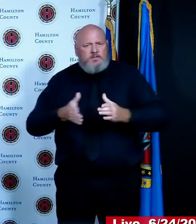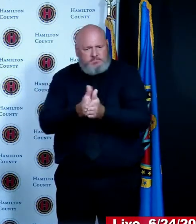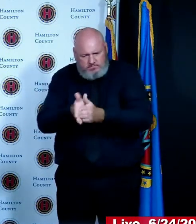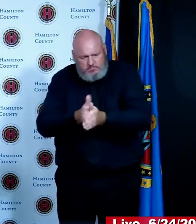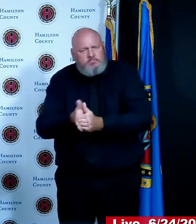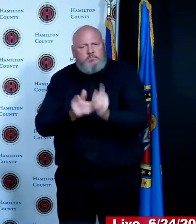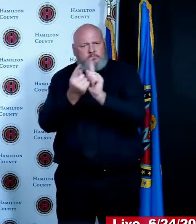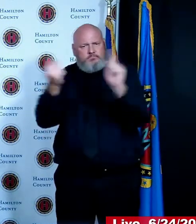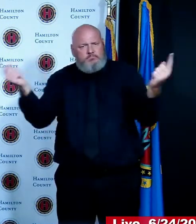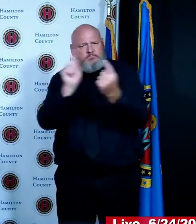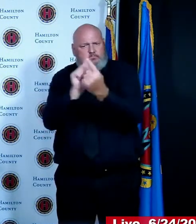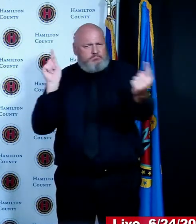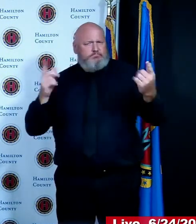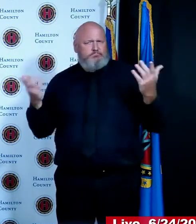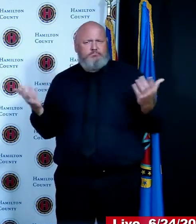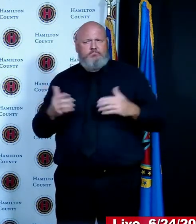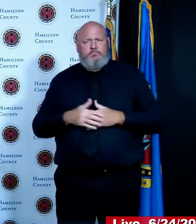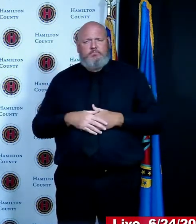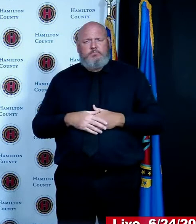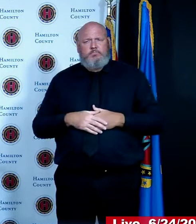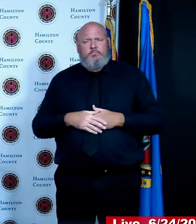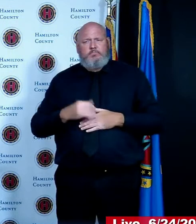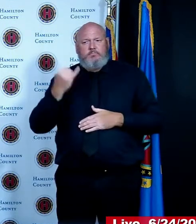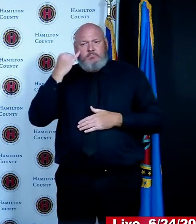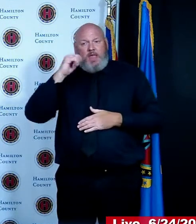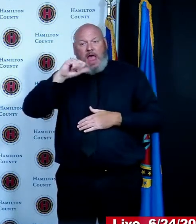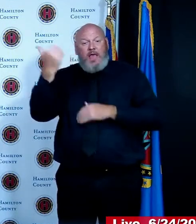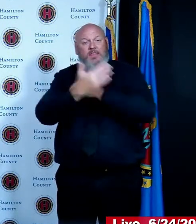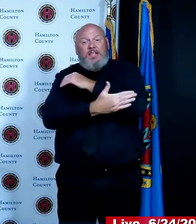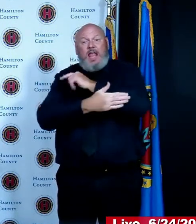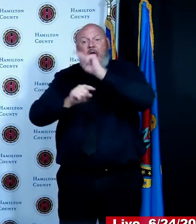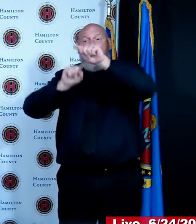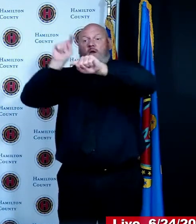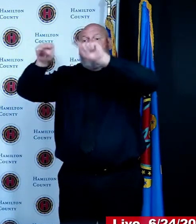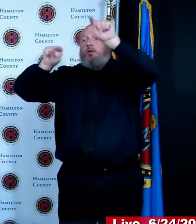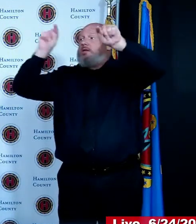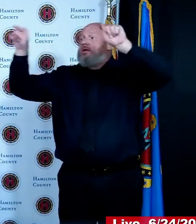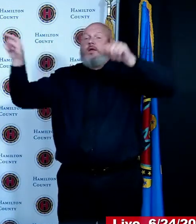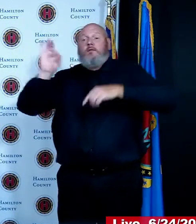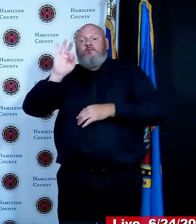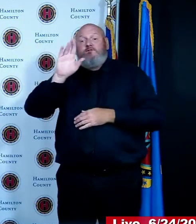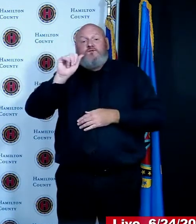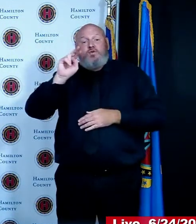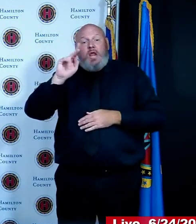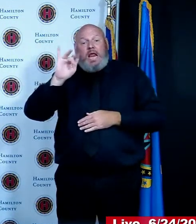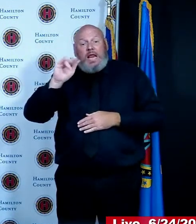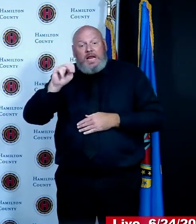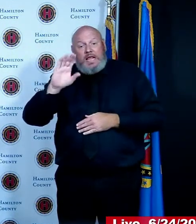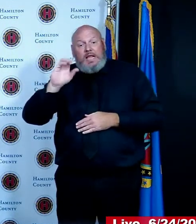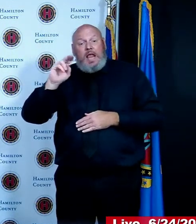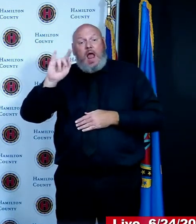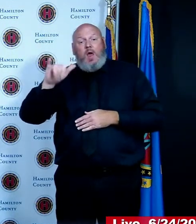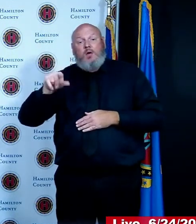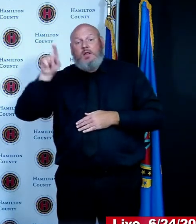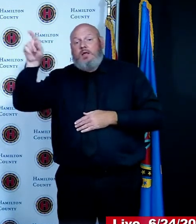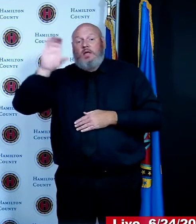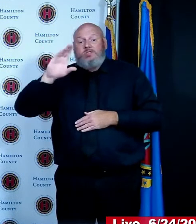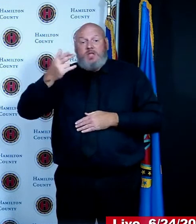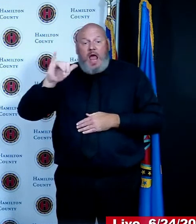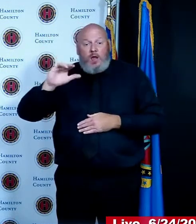at Cuyahoga and Franklin and Lucas and Summit and some of the other large counties in the state Hamilton County by way of our population has done a pretty